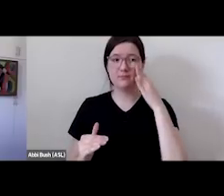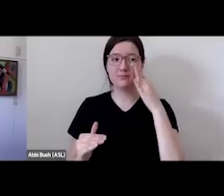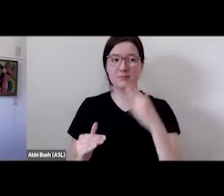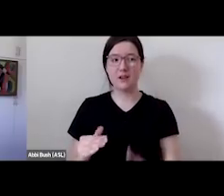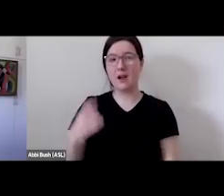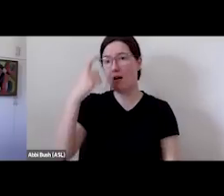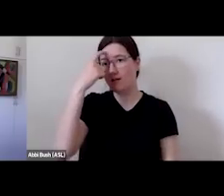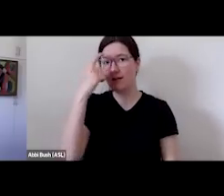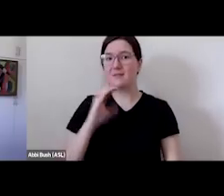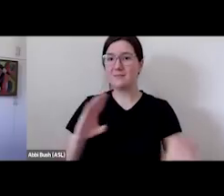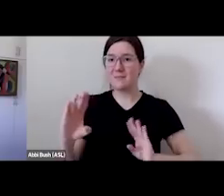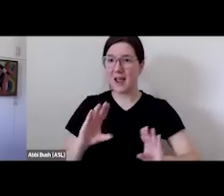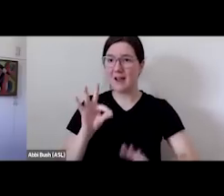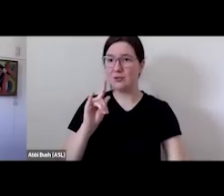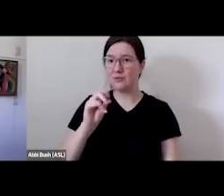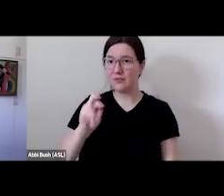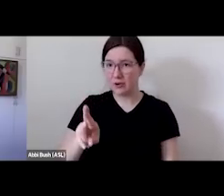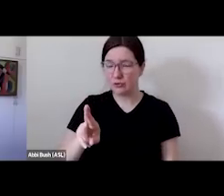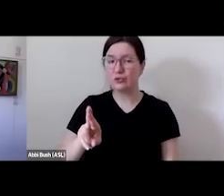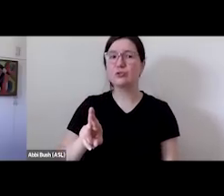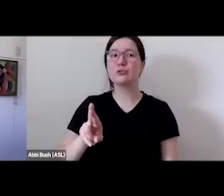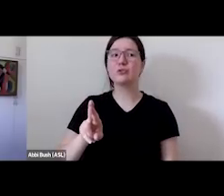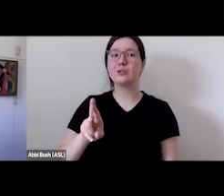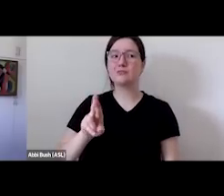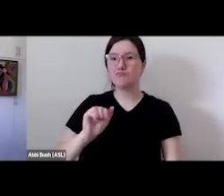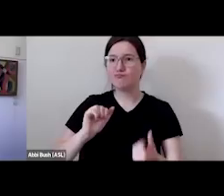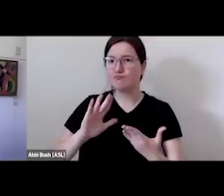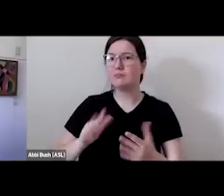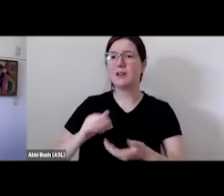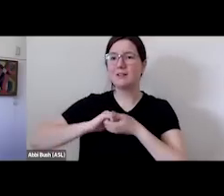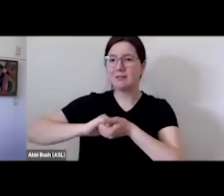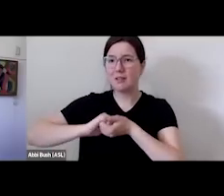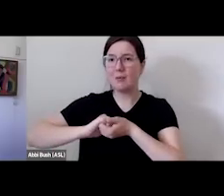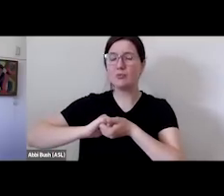A collaborative practice, creating an exposure hierarchy for treatment.